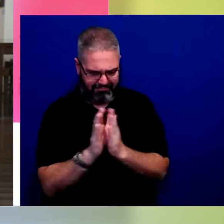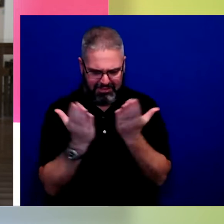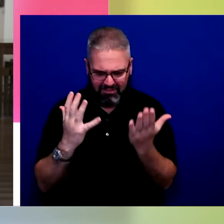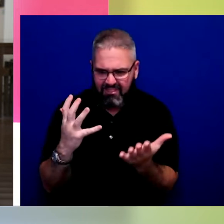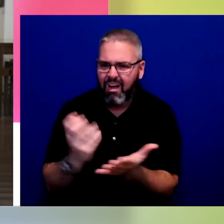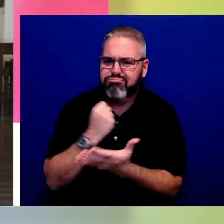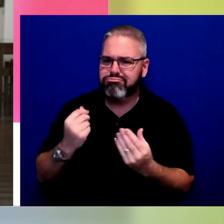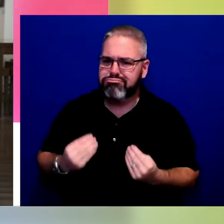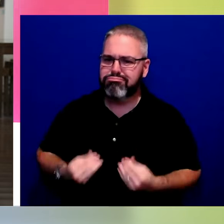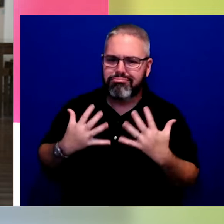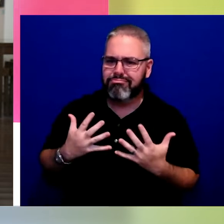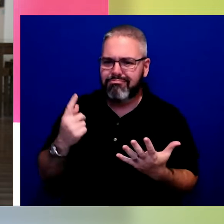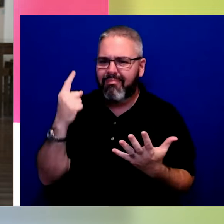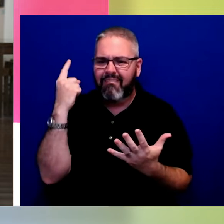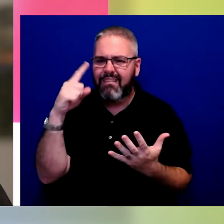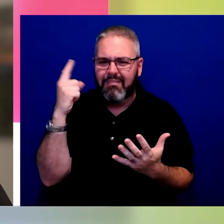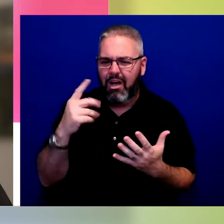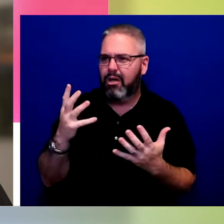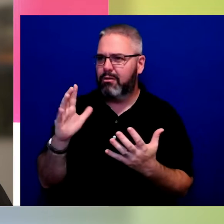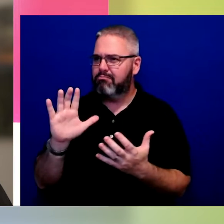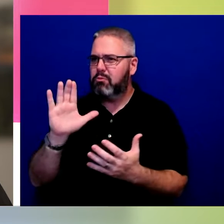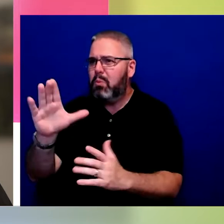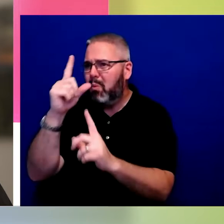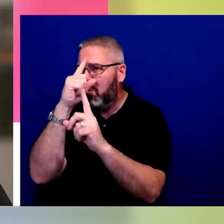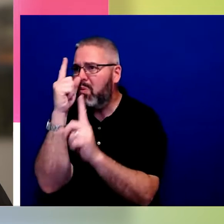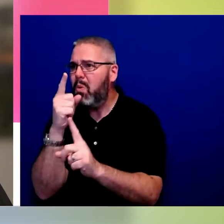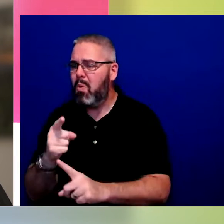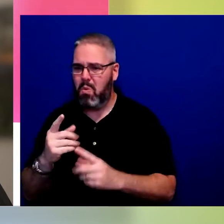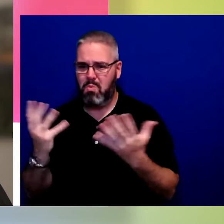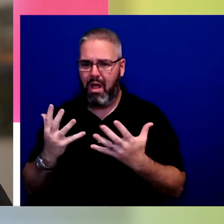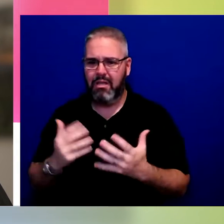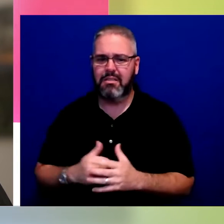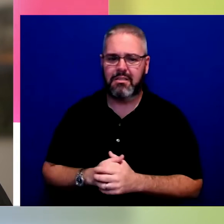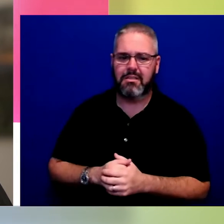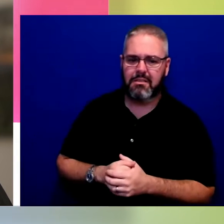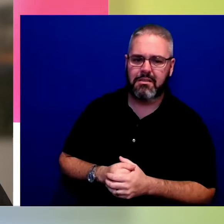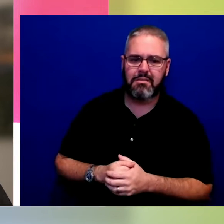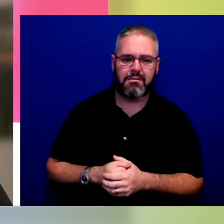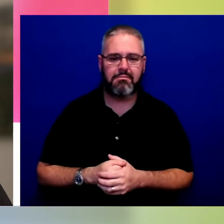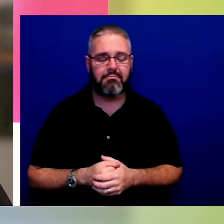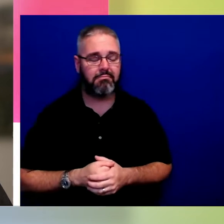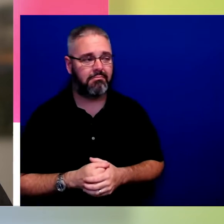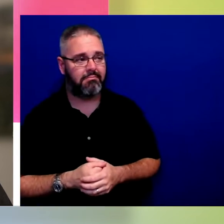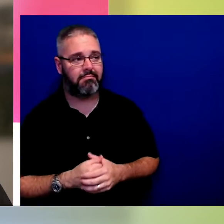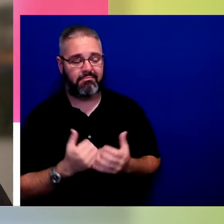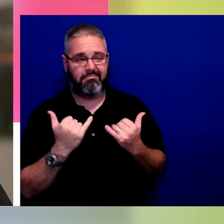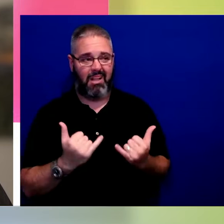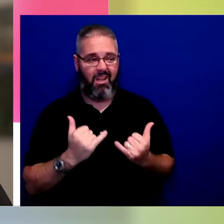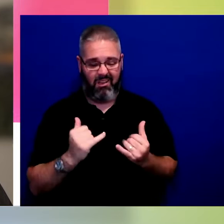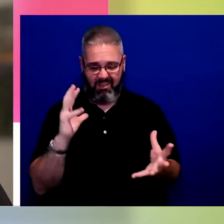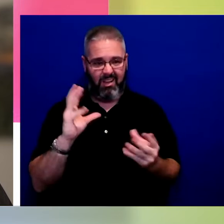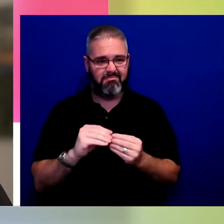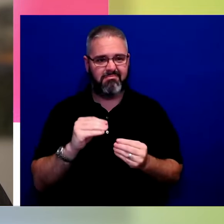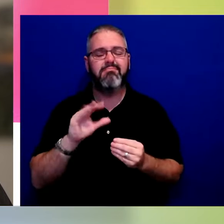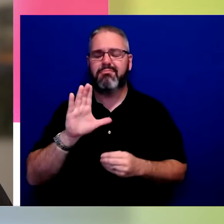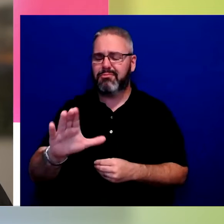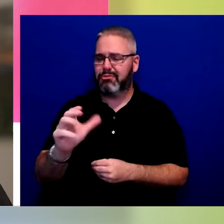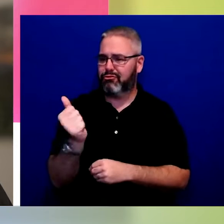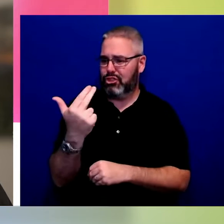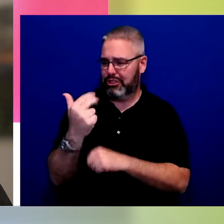I know it's not been an easy one to get here. We're now 13 years into our journey with ALS. And while I'm not sure